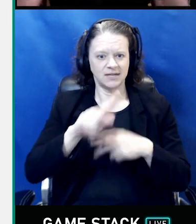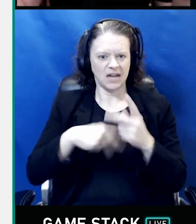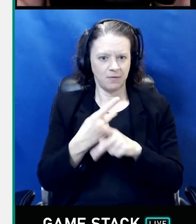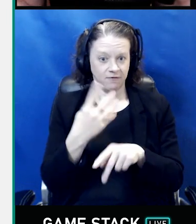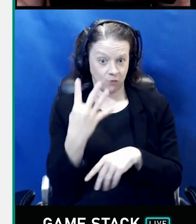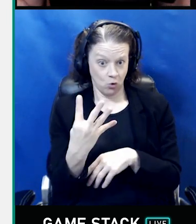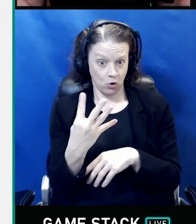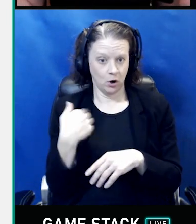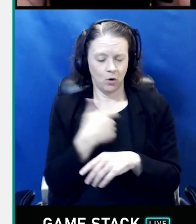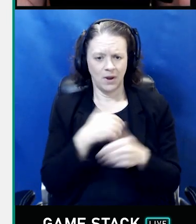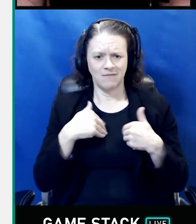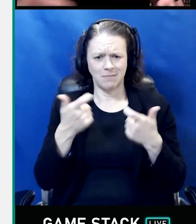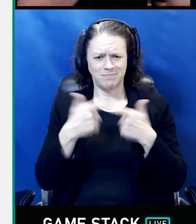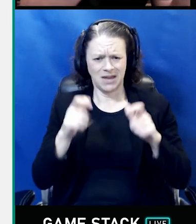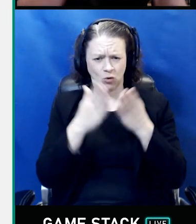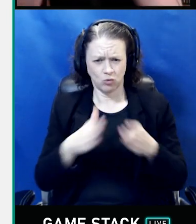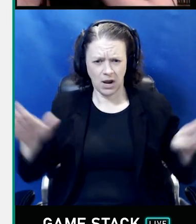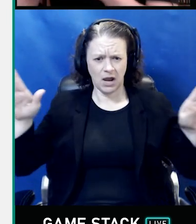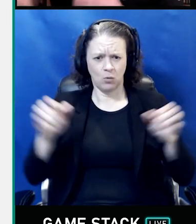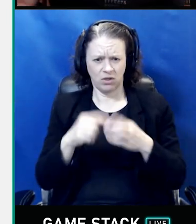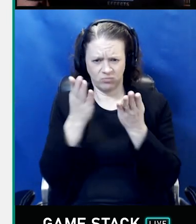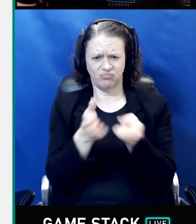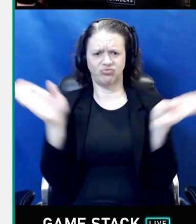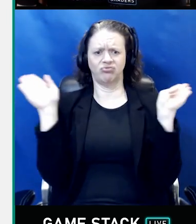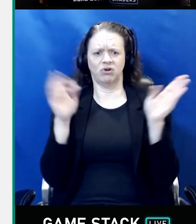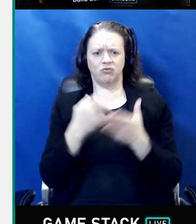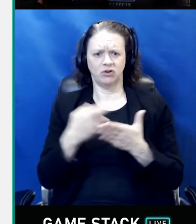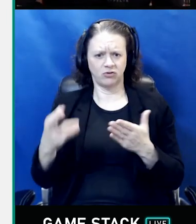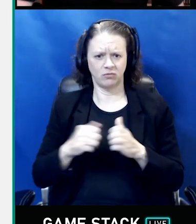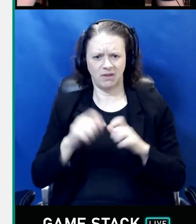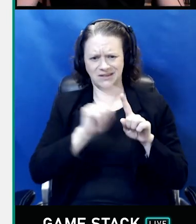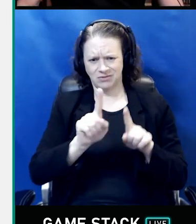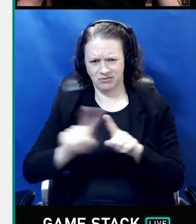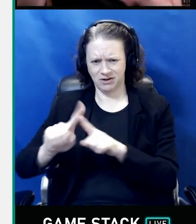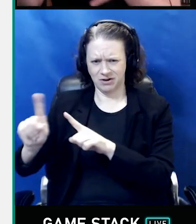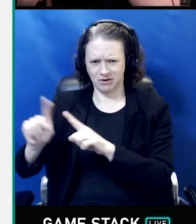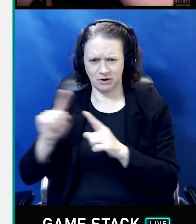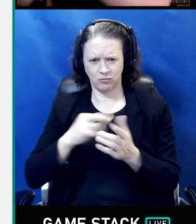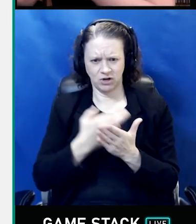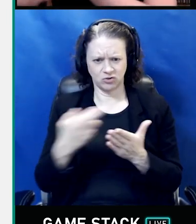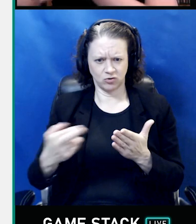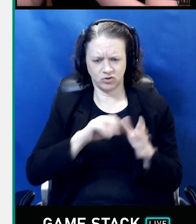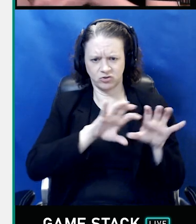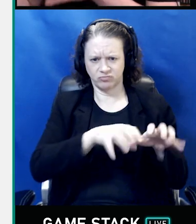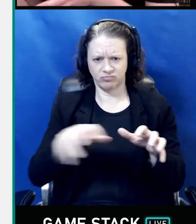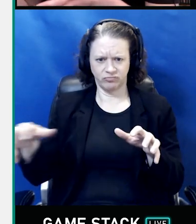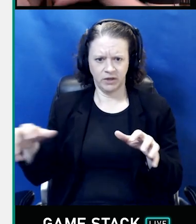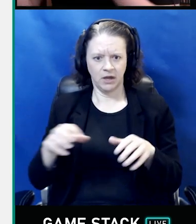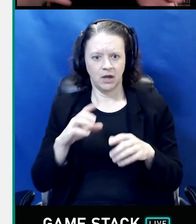and there are different kinds of resources right next to each other. And you can index directly into that array in order